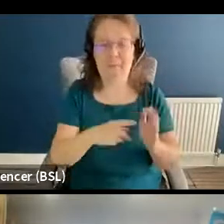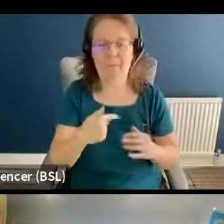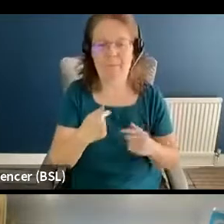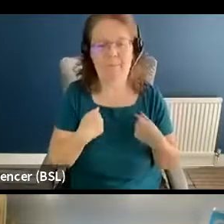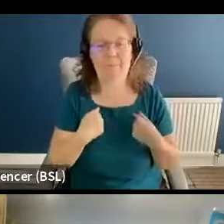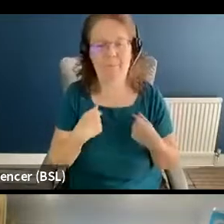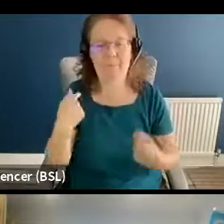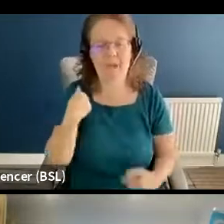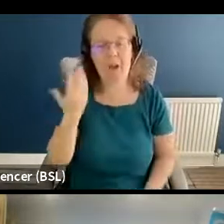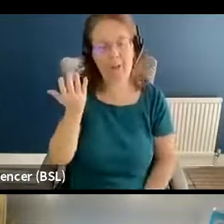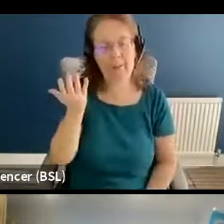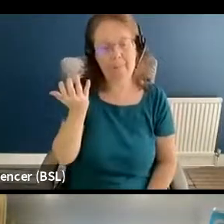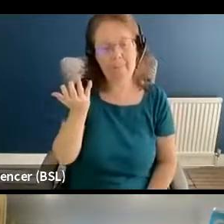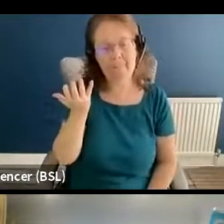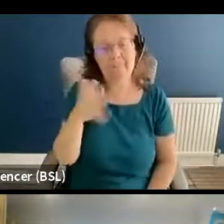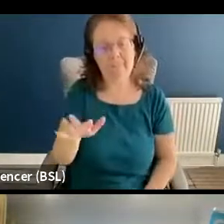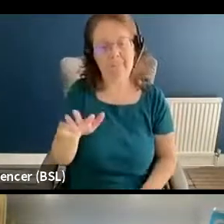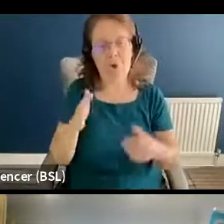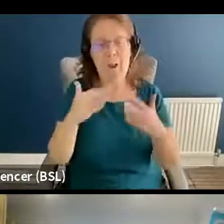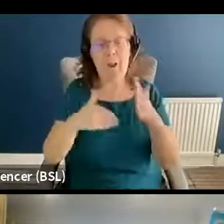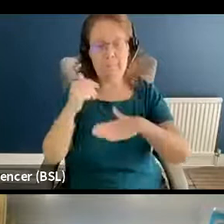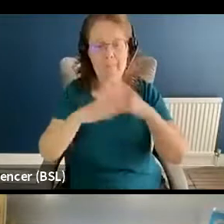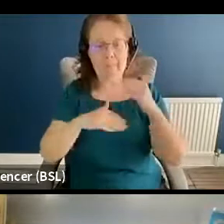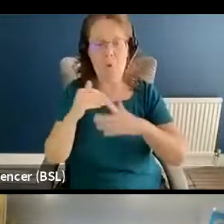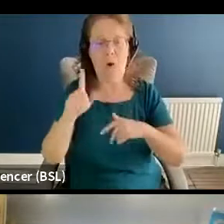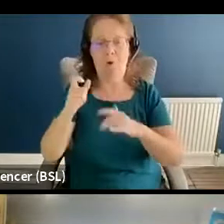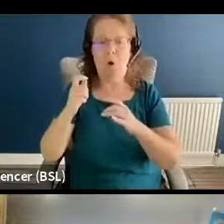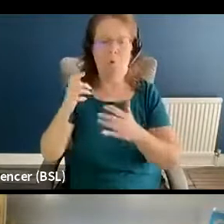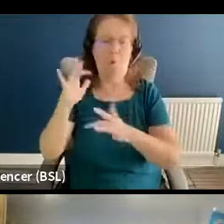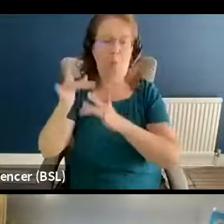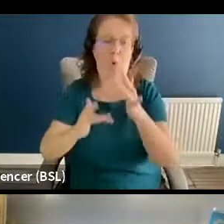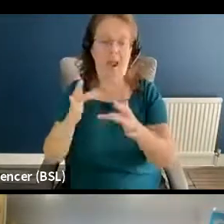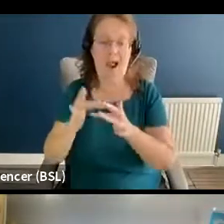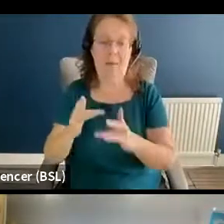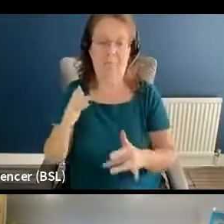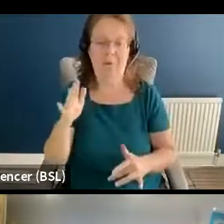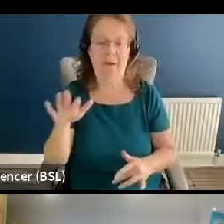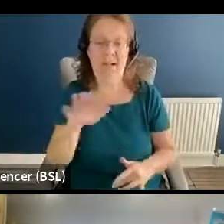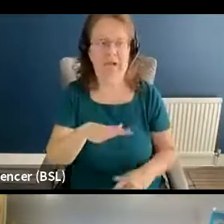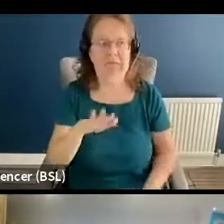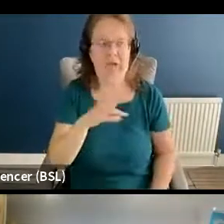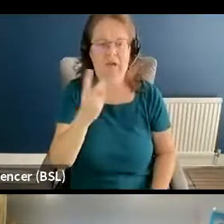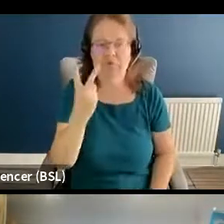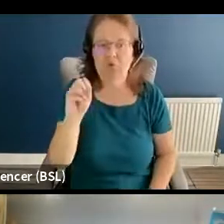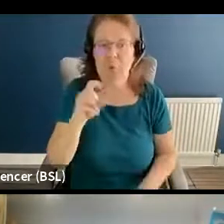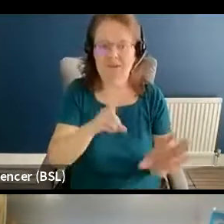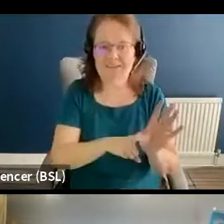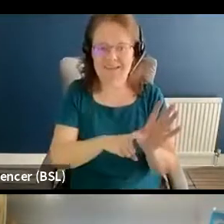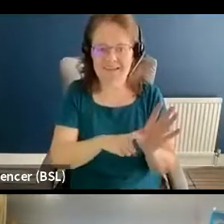I've been building things for the web for close to 20 years now in half the stuff that it has to be